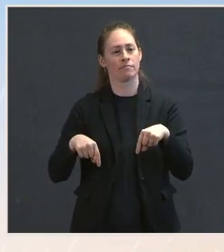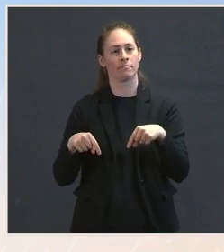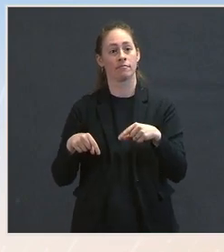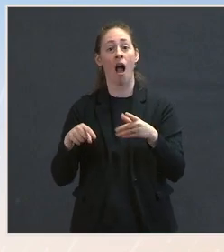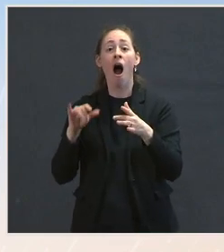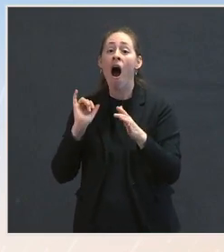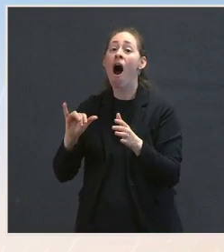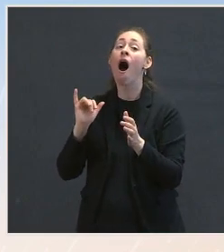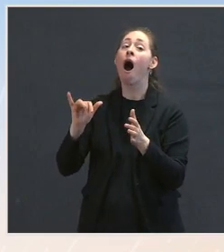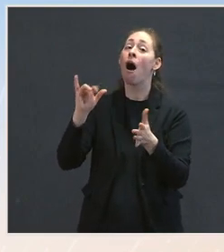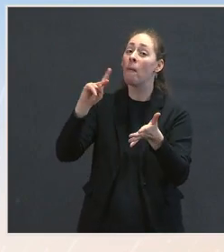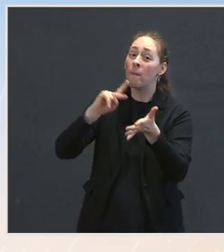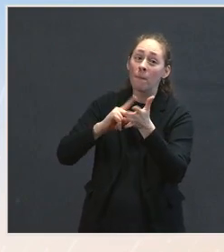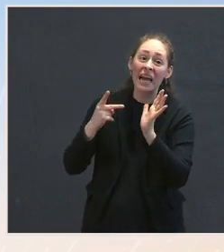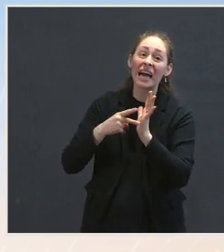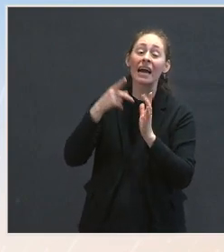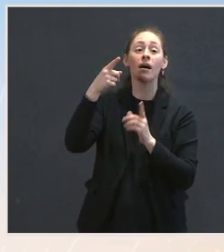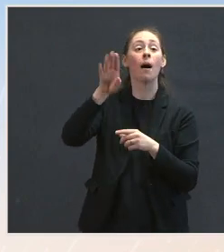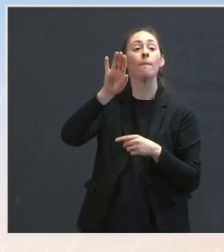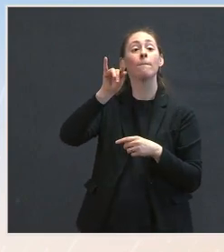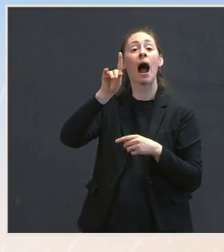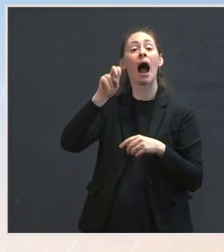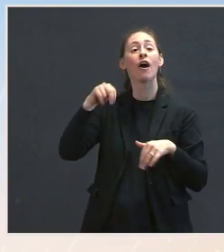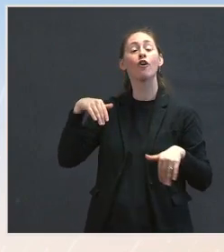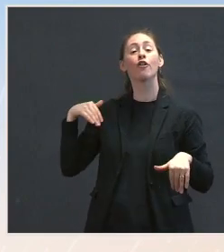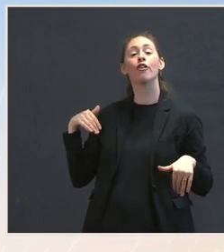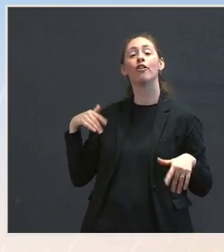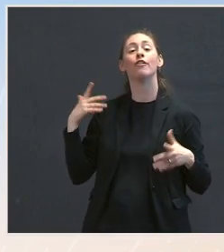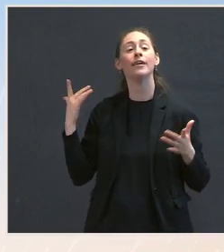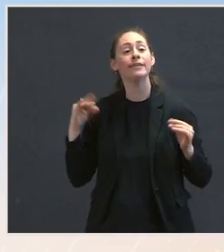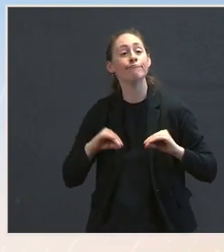he is just going to pass the package with Democrats? Ms. Psaki: Hardly.